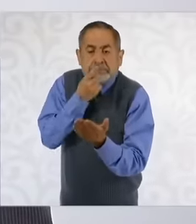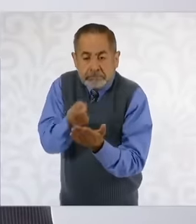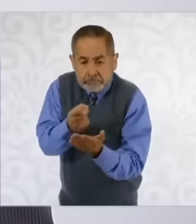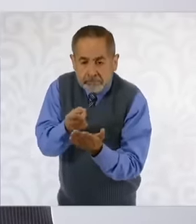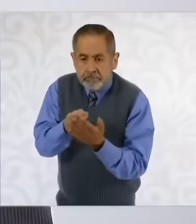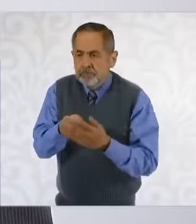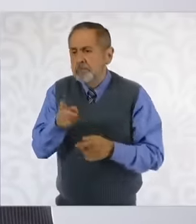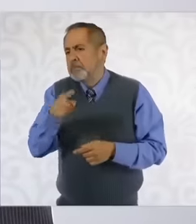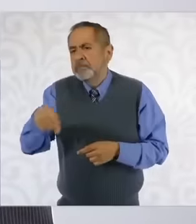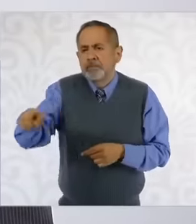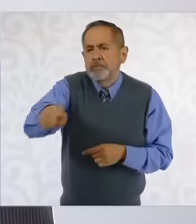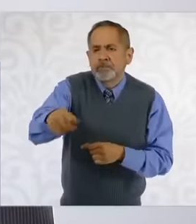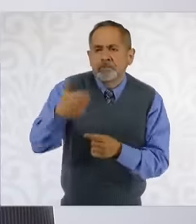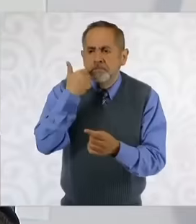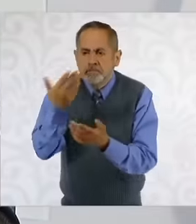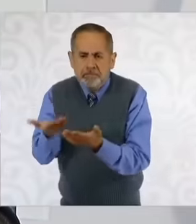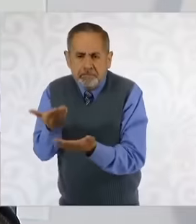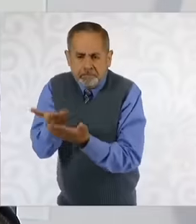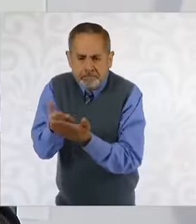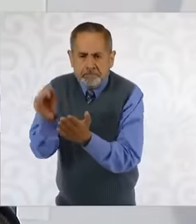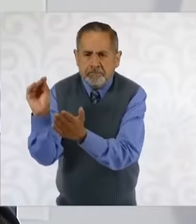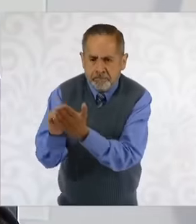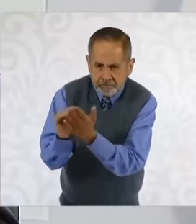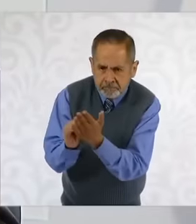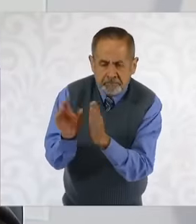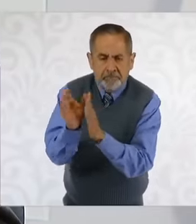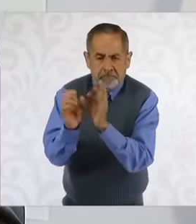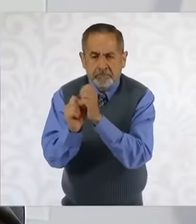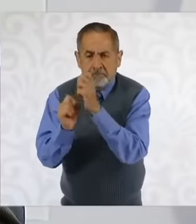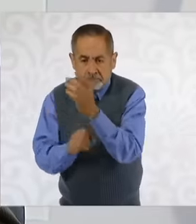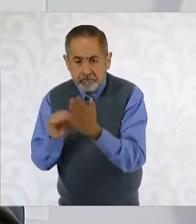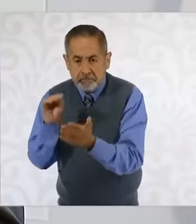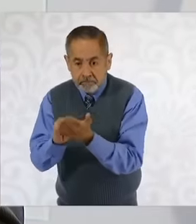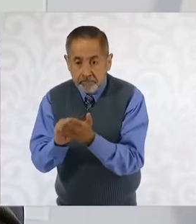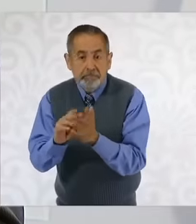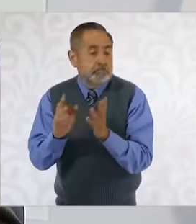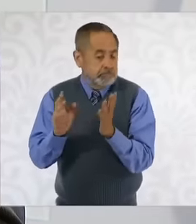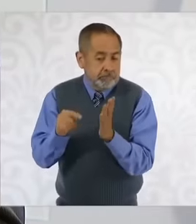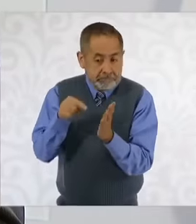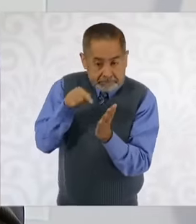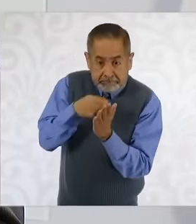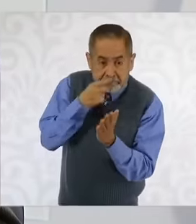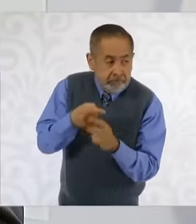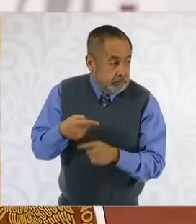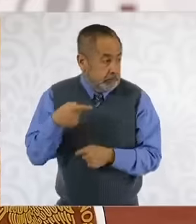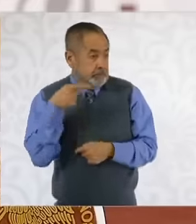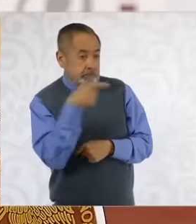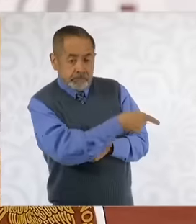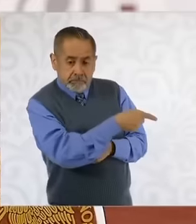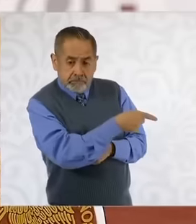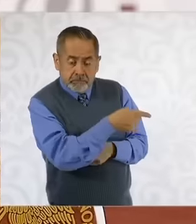or additions in general and in particular those that We are concerned with this part of the historical process